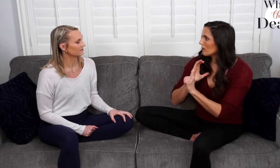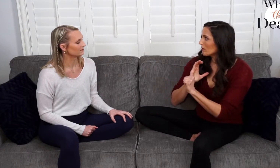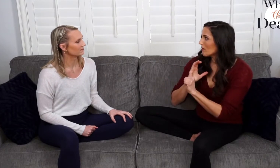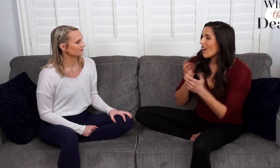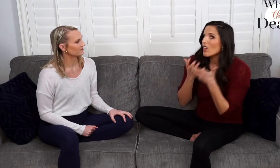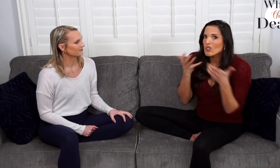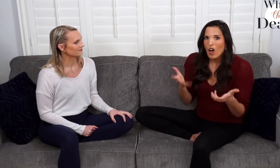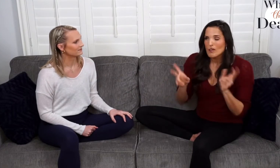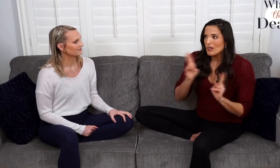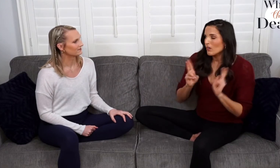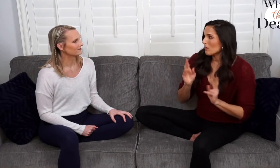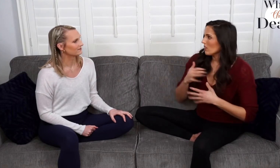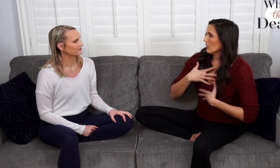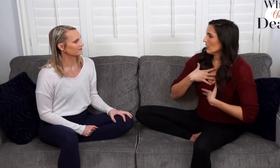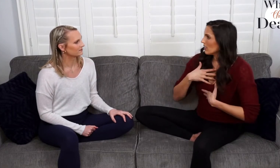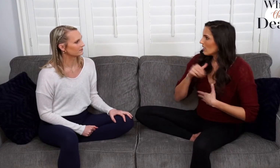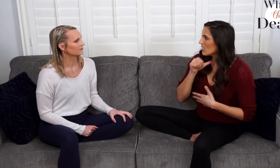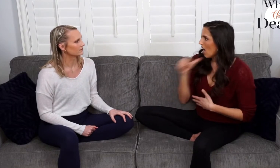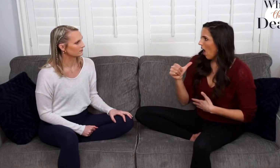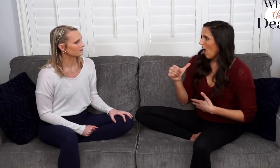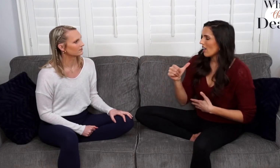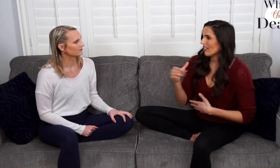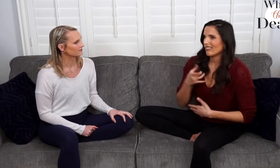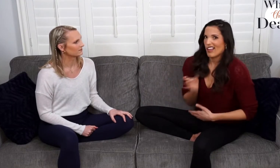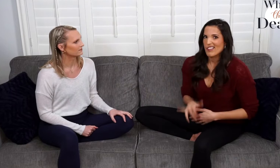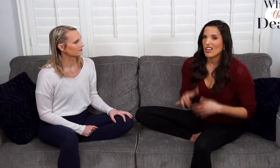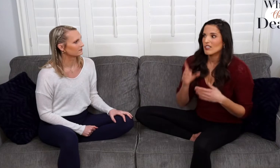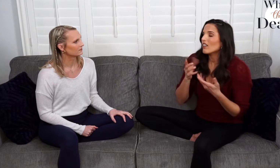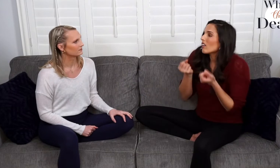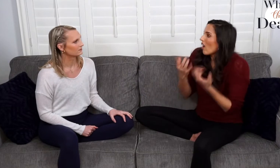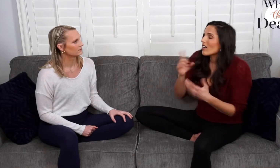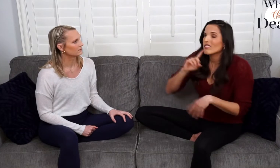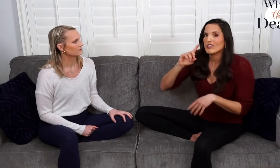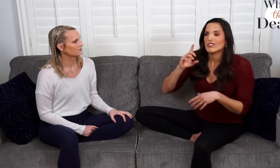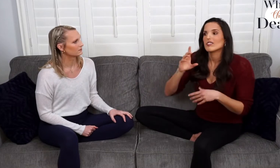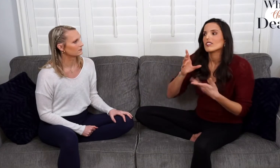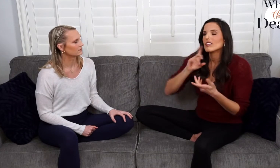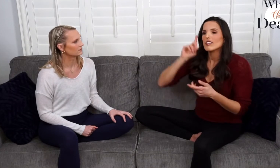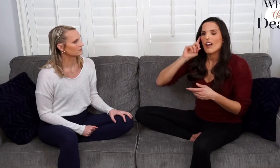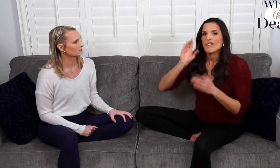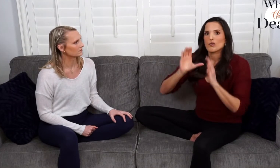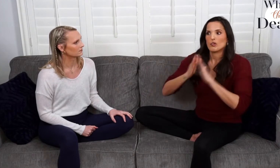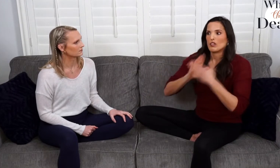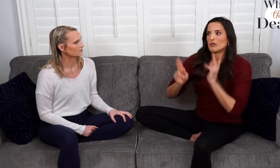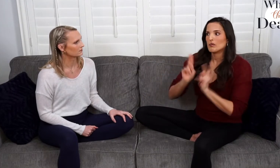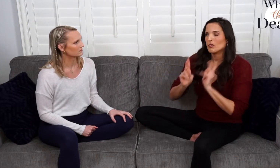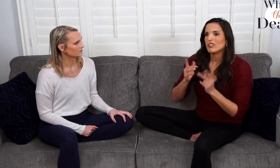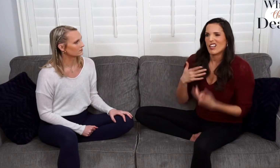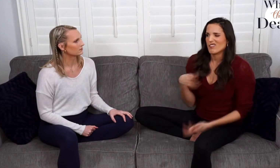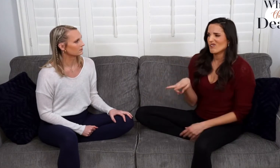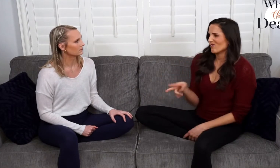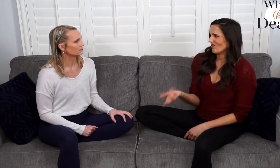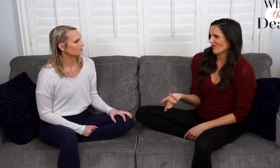SimComing and a lot of people don't like that. Well, a lot of people in the Deaf community will